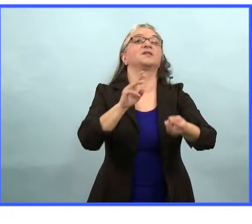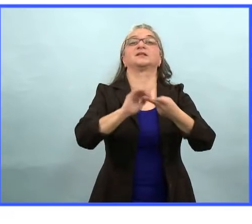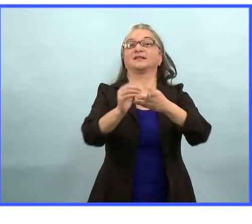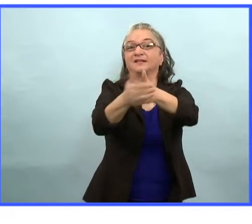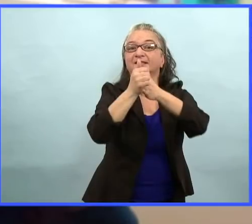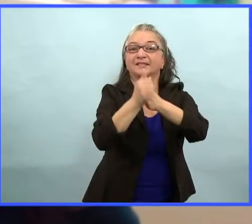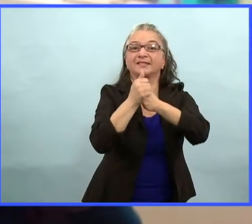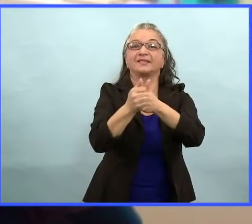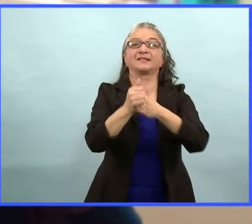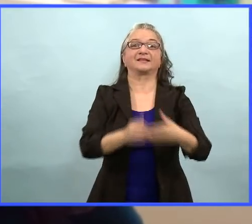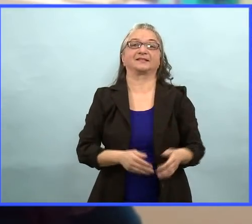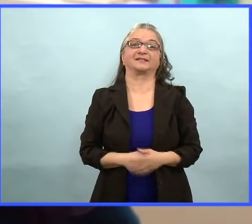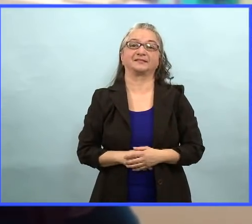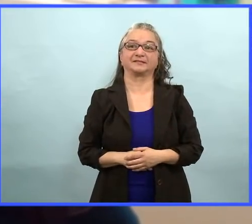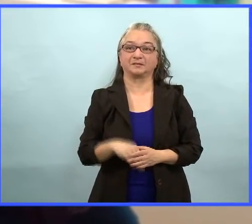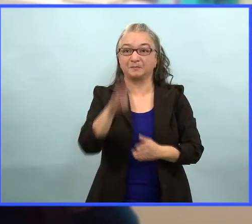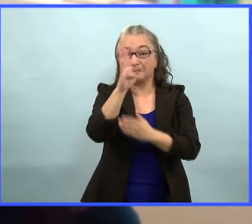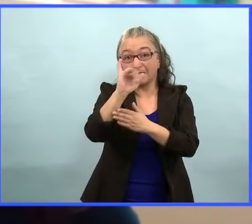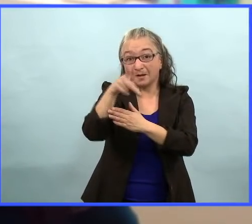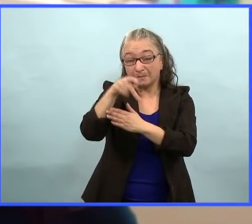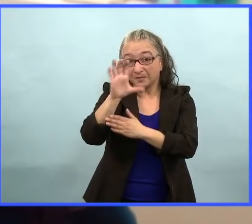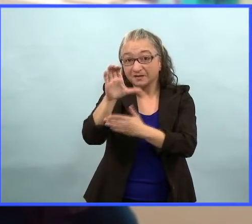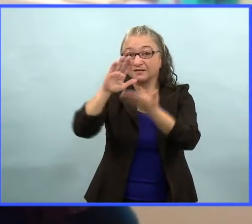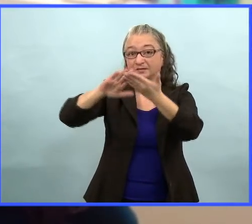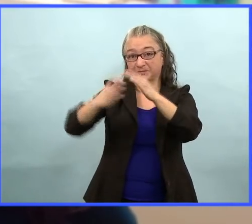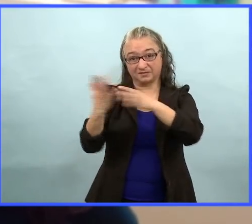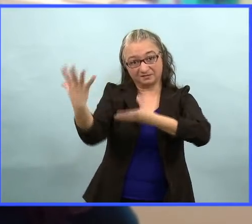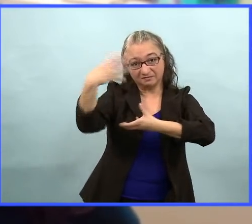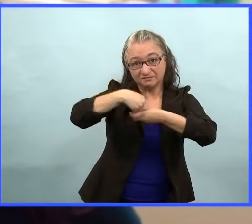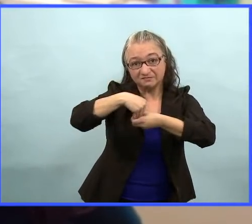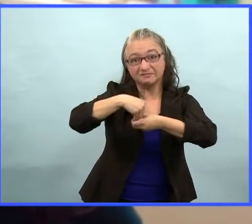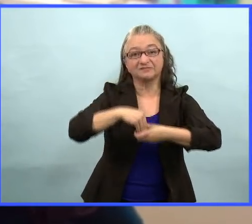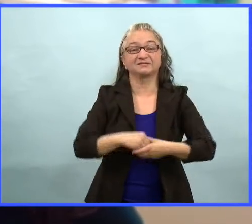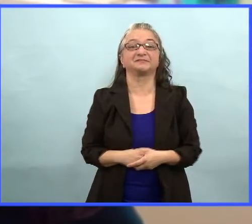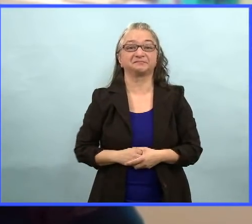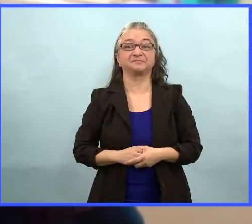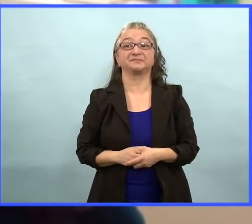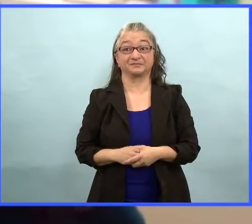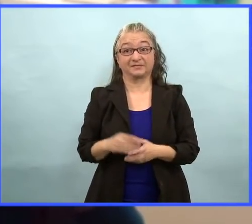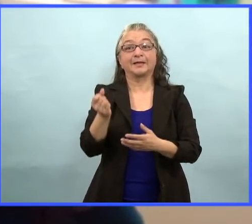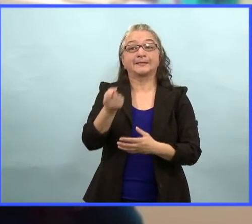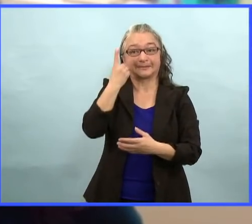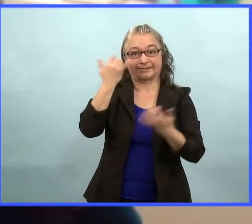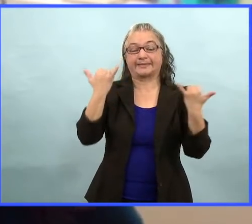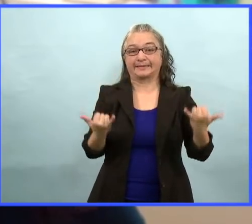are starting to see a shift again due to omicron transmission dynamics and again this reinforces